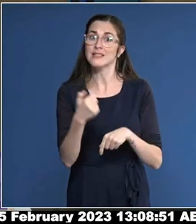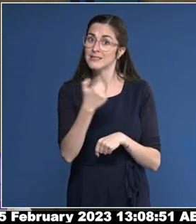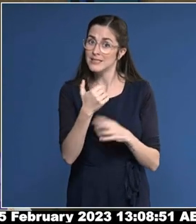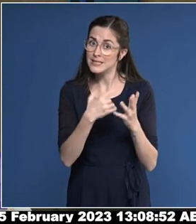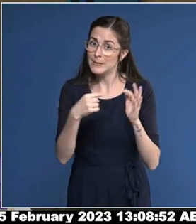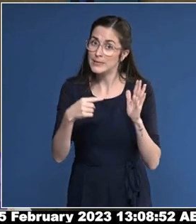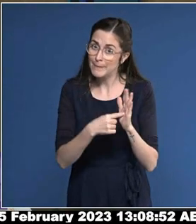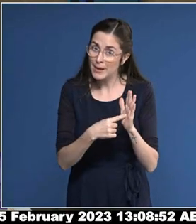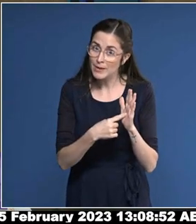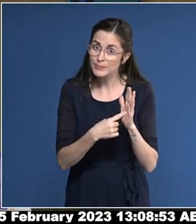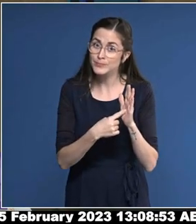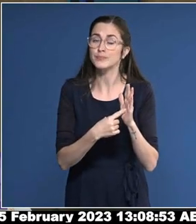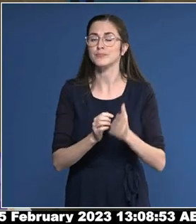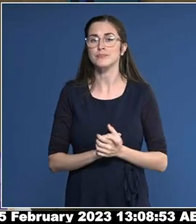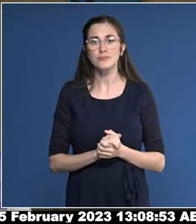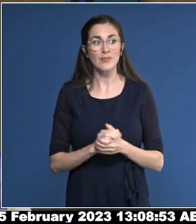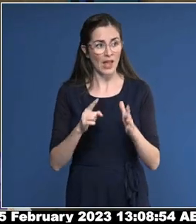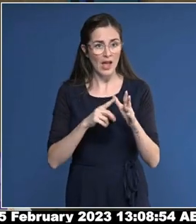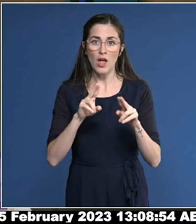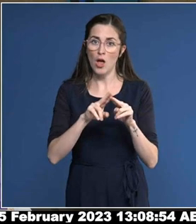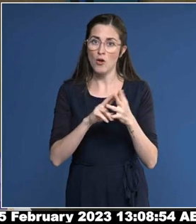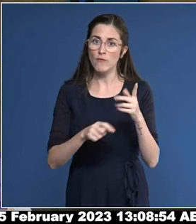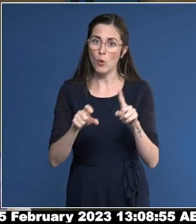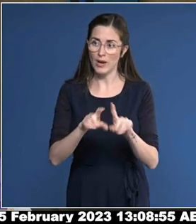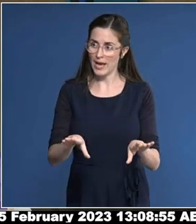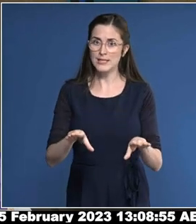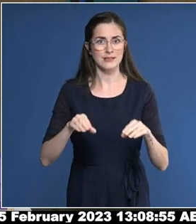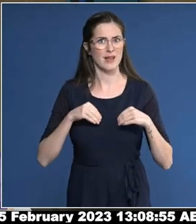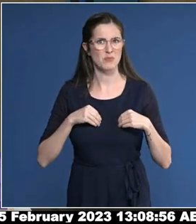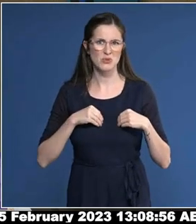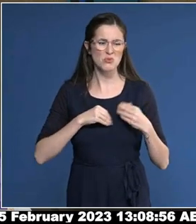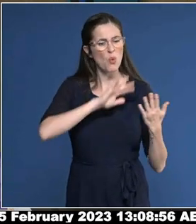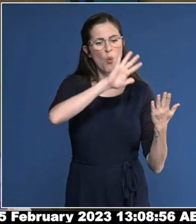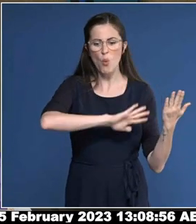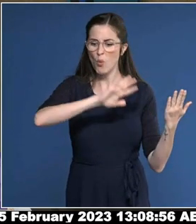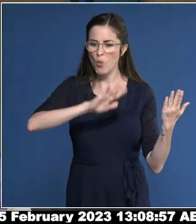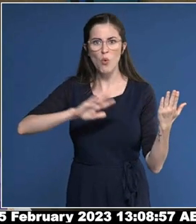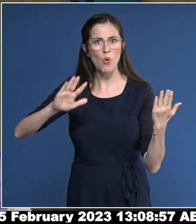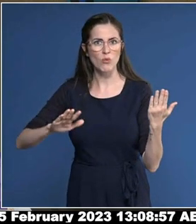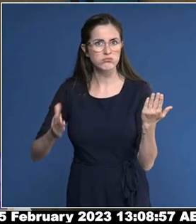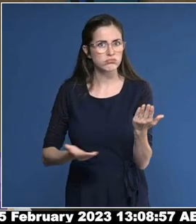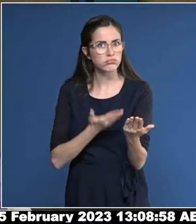Afford basically accepted all of the major propositions advanced by Counsel Assisting,